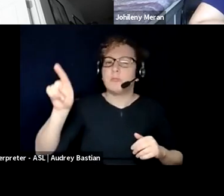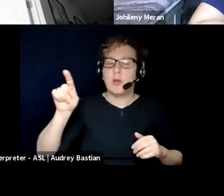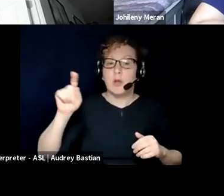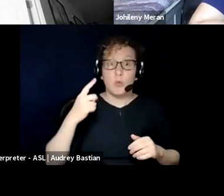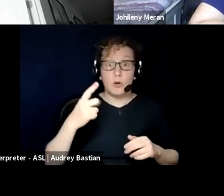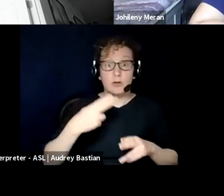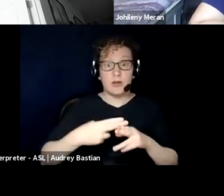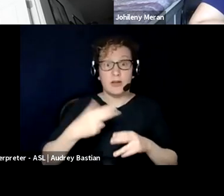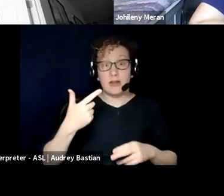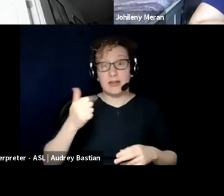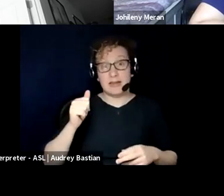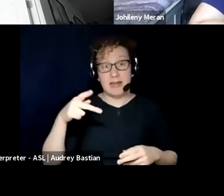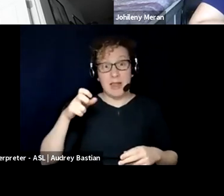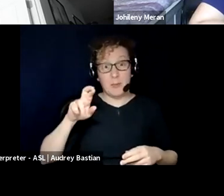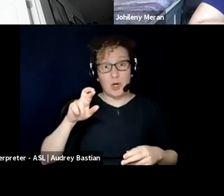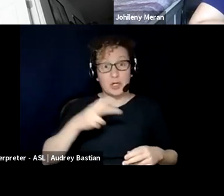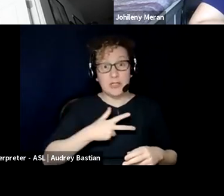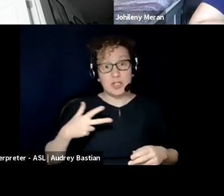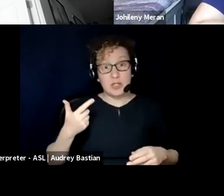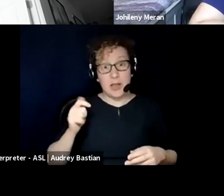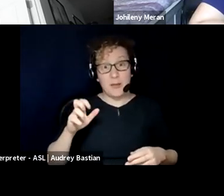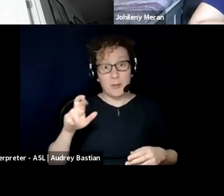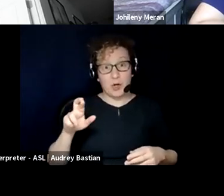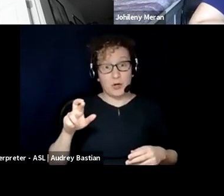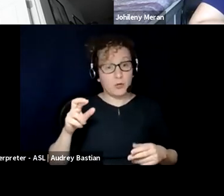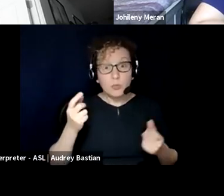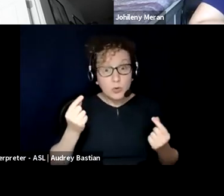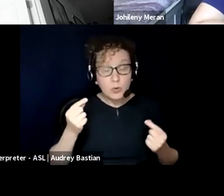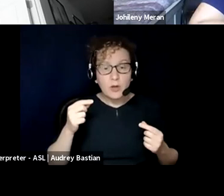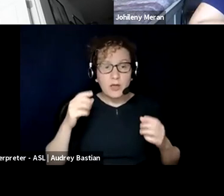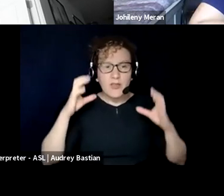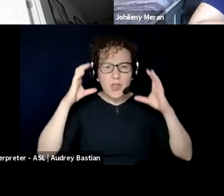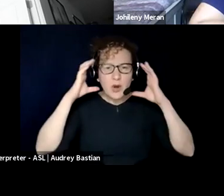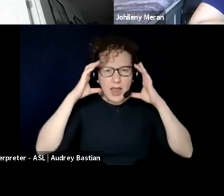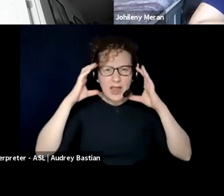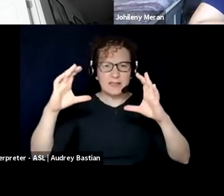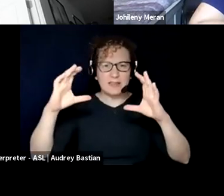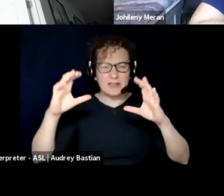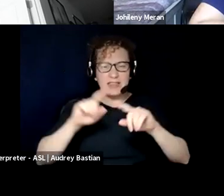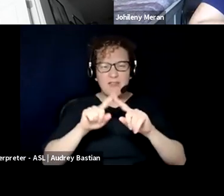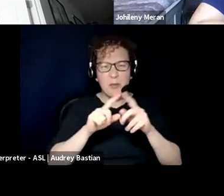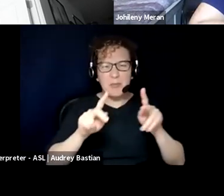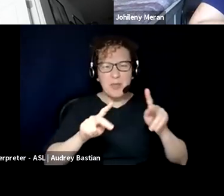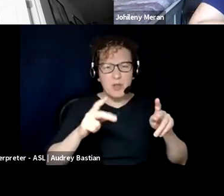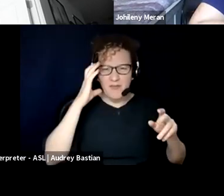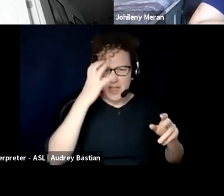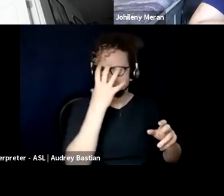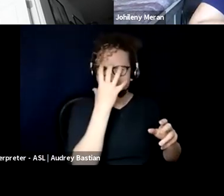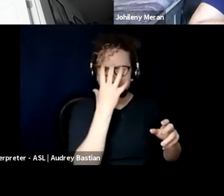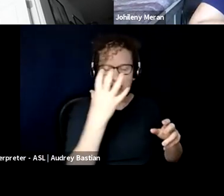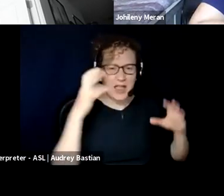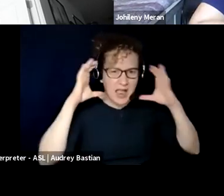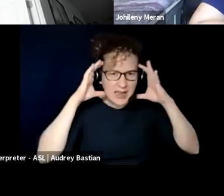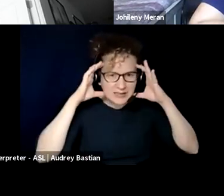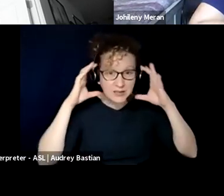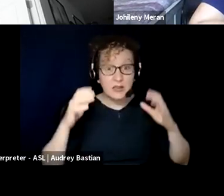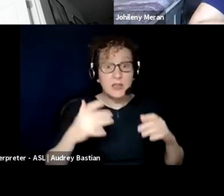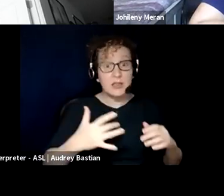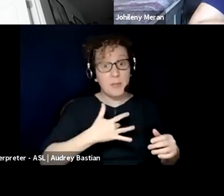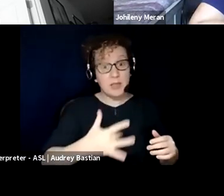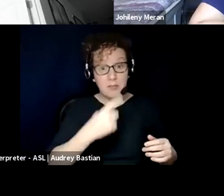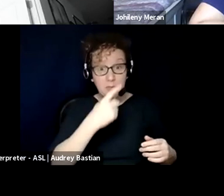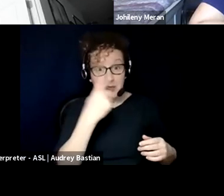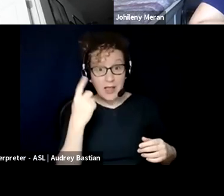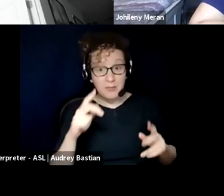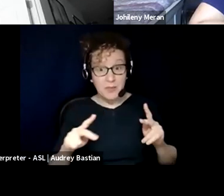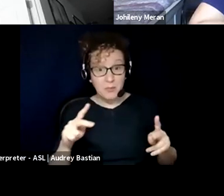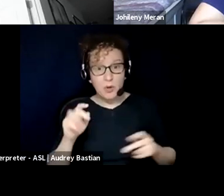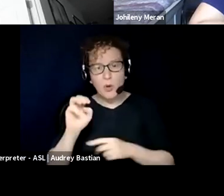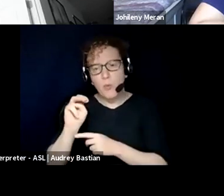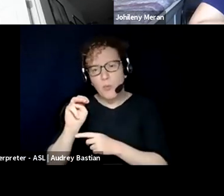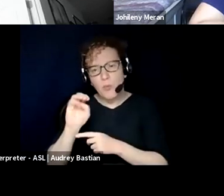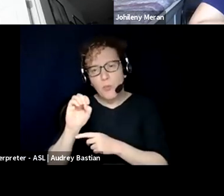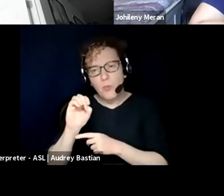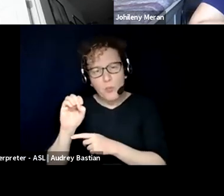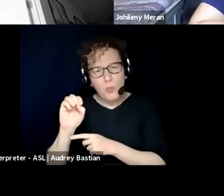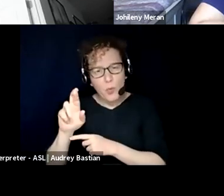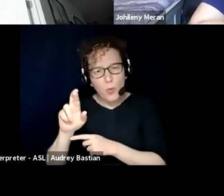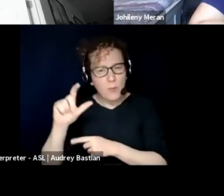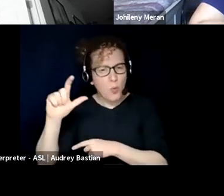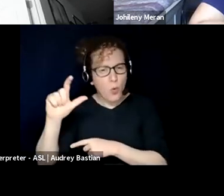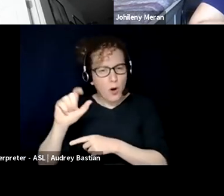Gapers. And these are giant heads, of different people, and these people are typically Black people, specifically although it can